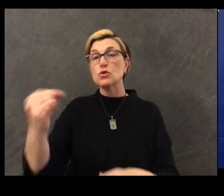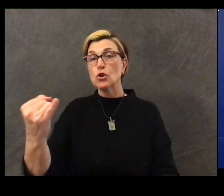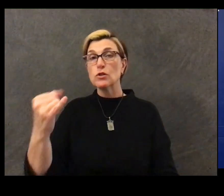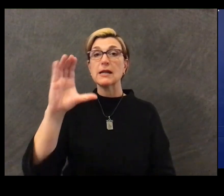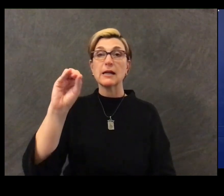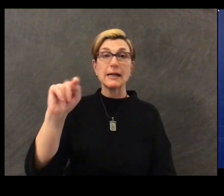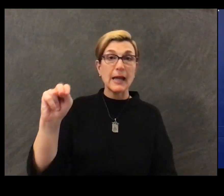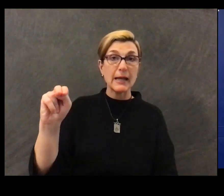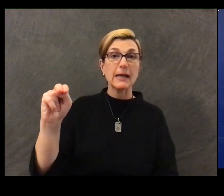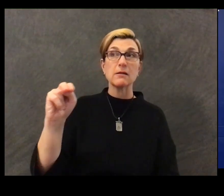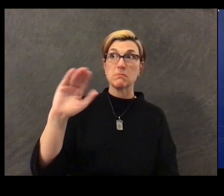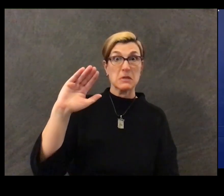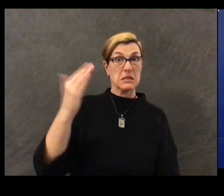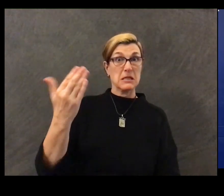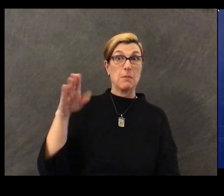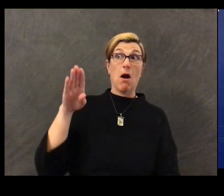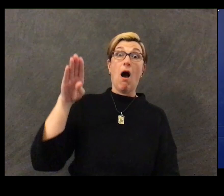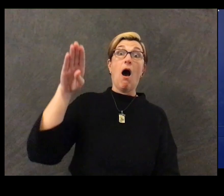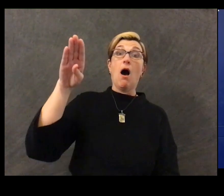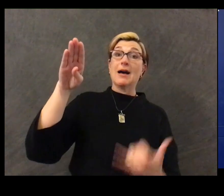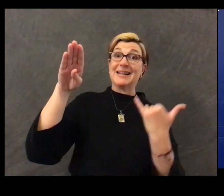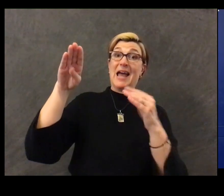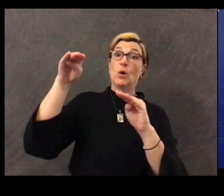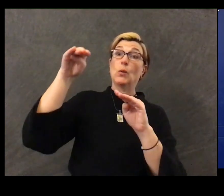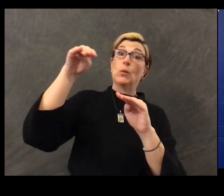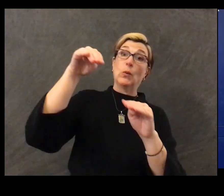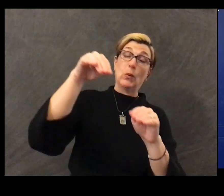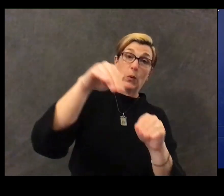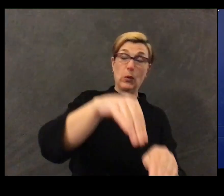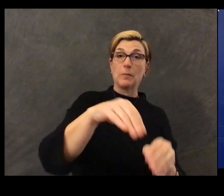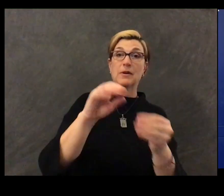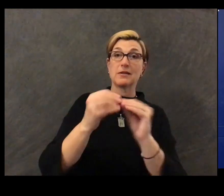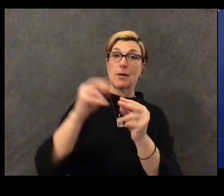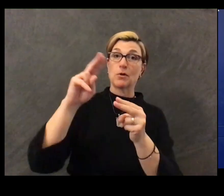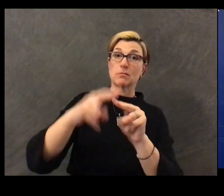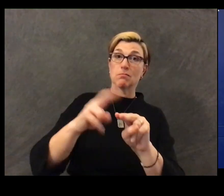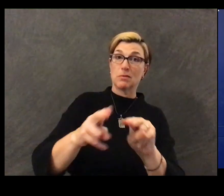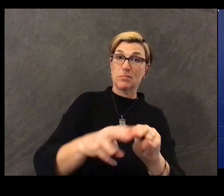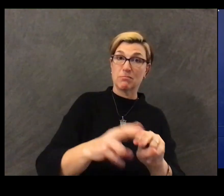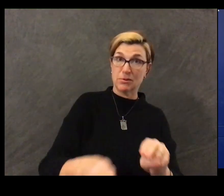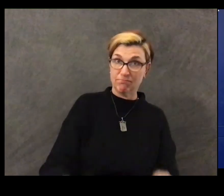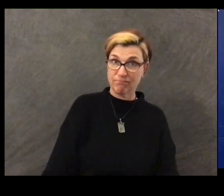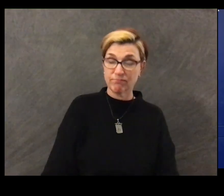to be past their peak and as because our scientists may reflect in a few moments